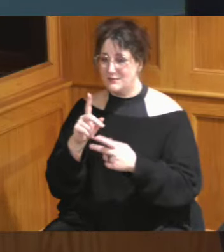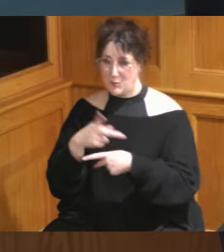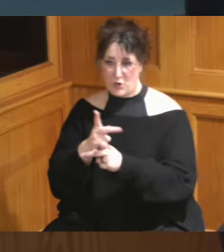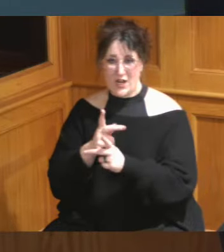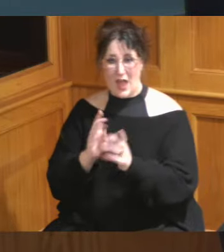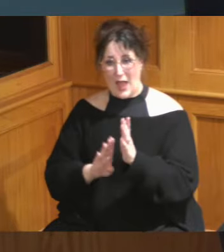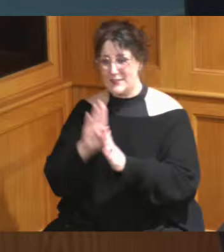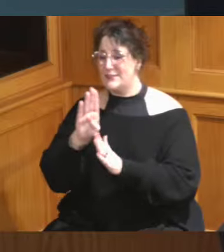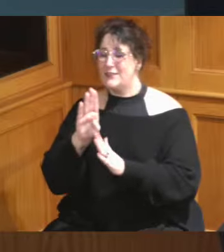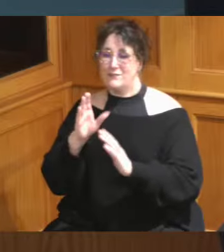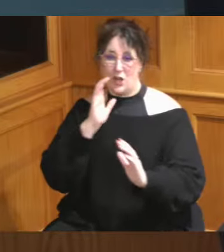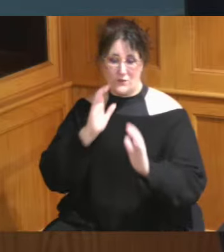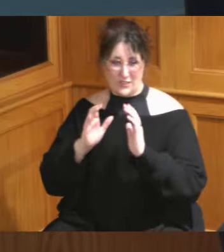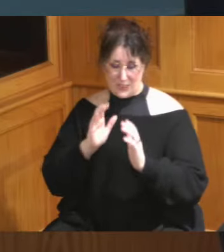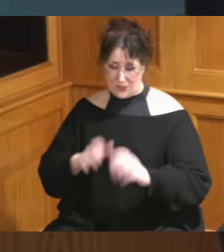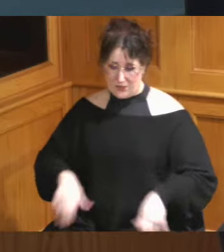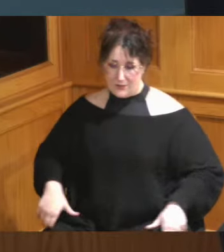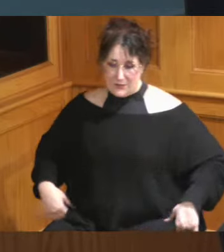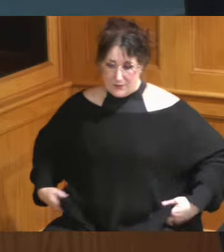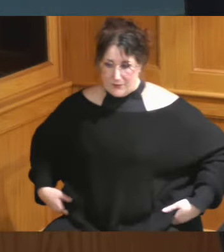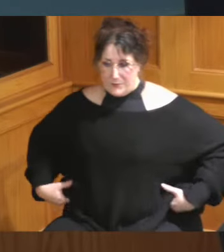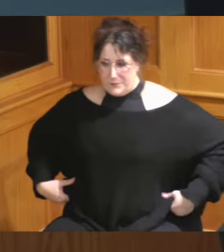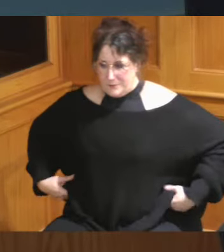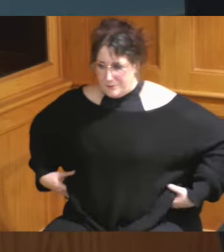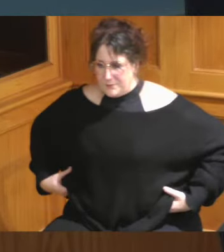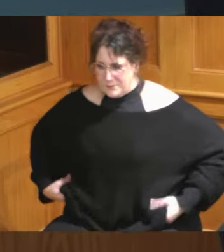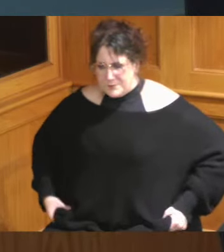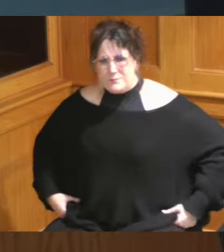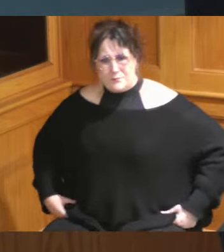as has been said, oh, and I also want to thank the citizens. We had a couple of public hearings. So,